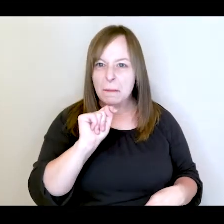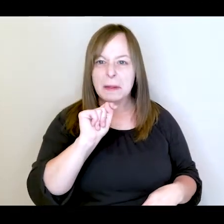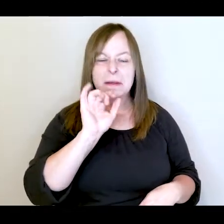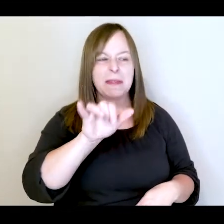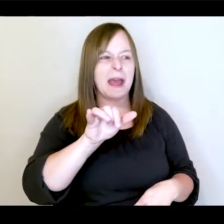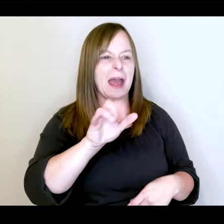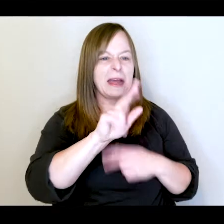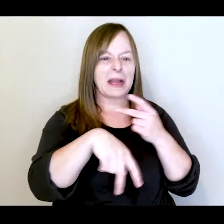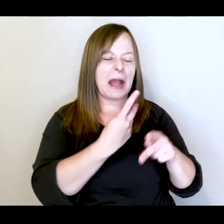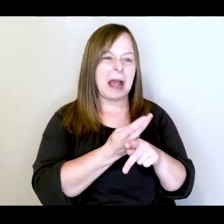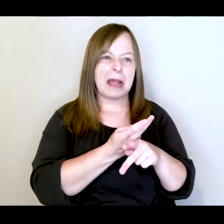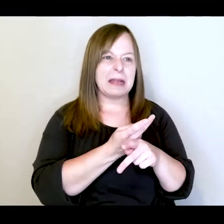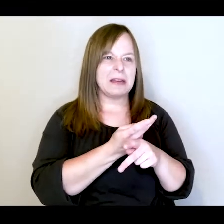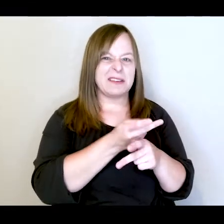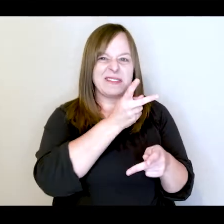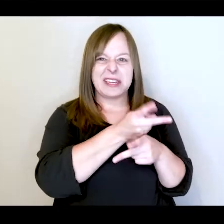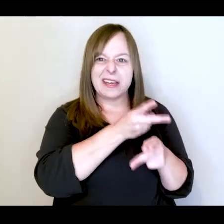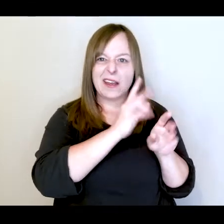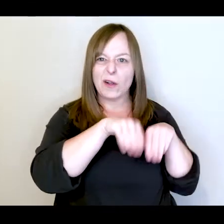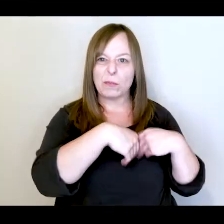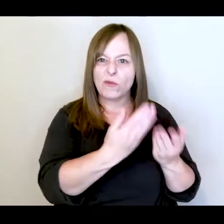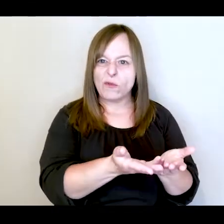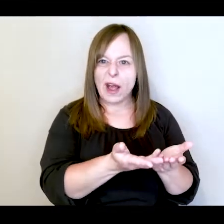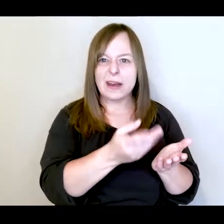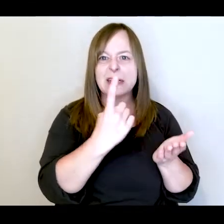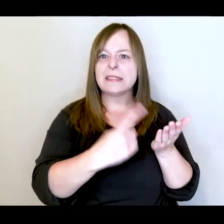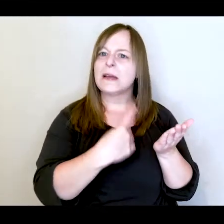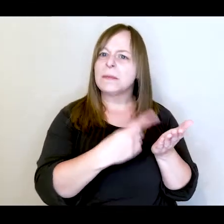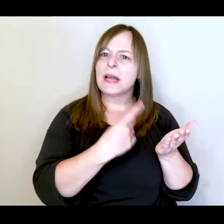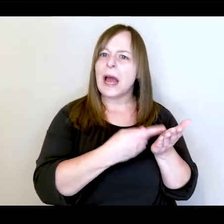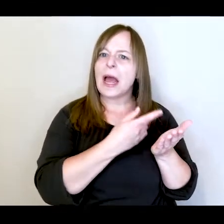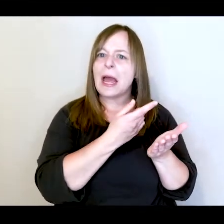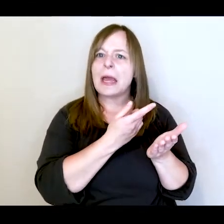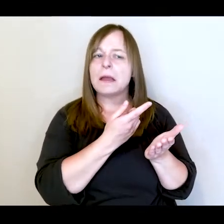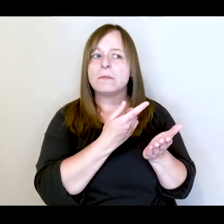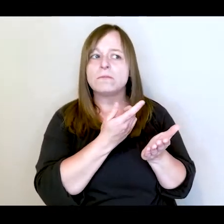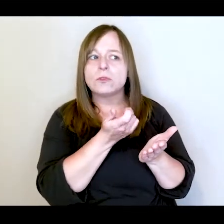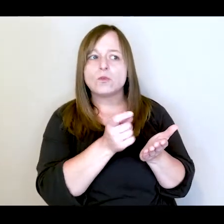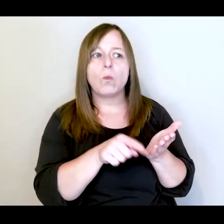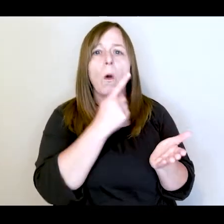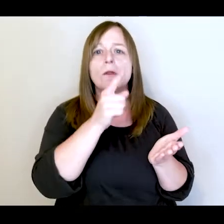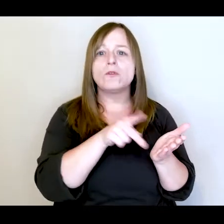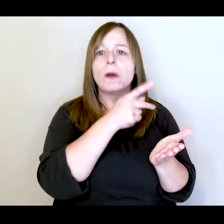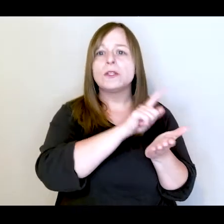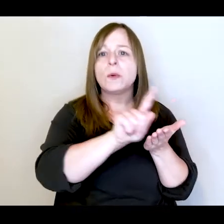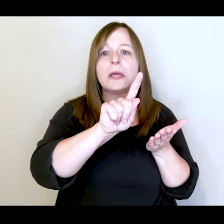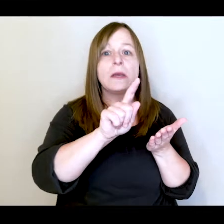that kind of care provided sometimes a couple of times a week sometimes daily